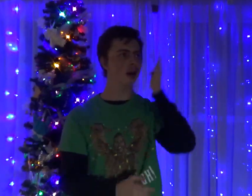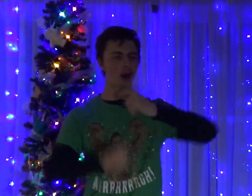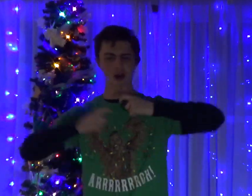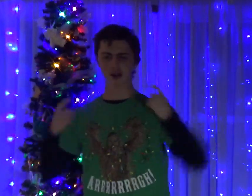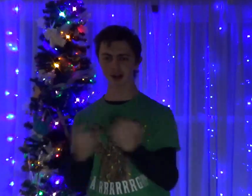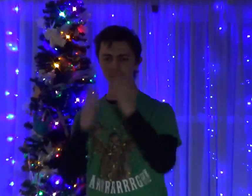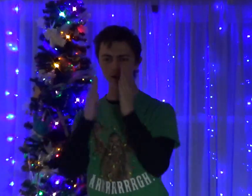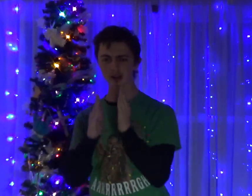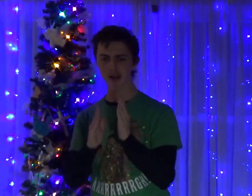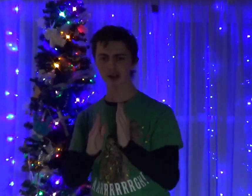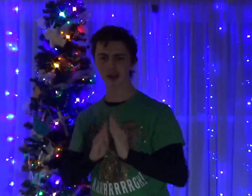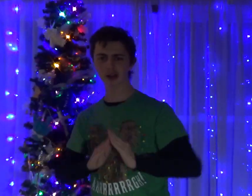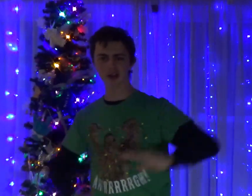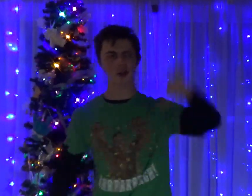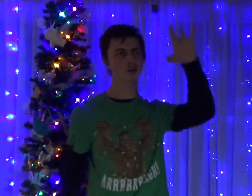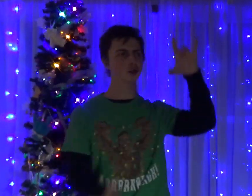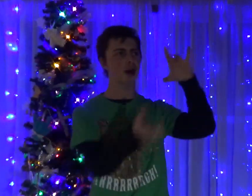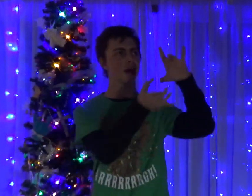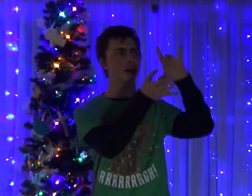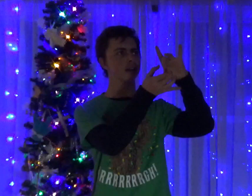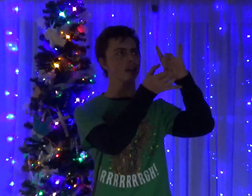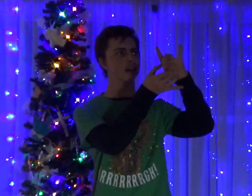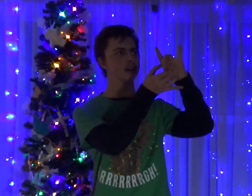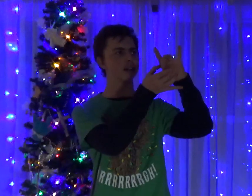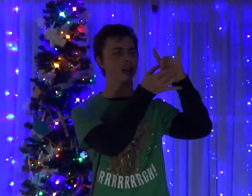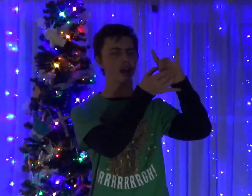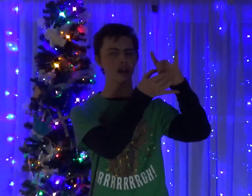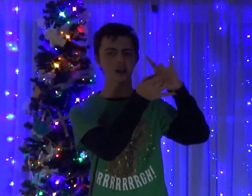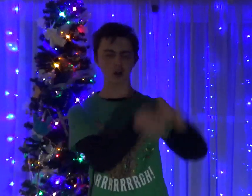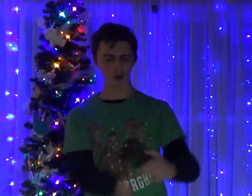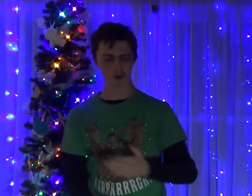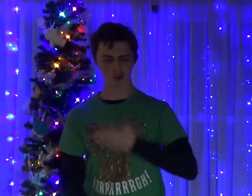God and sinners reconciled!